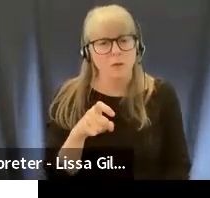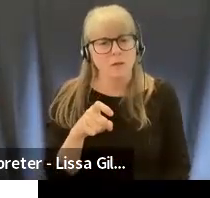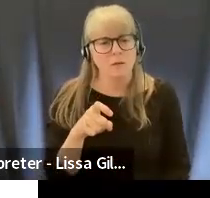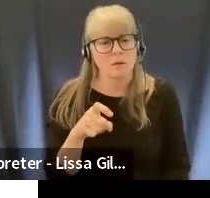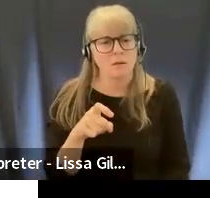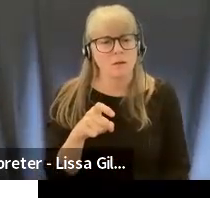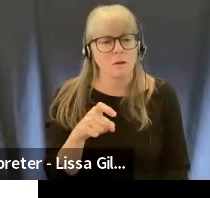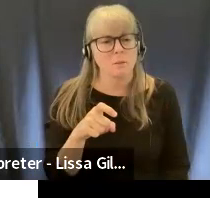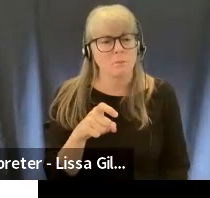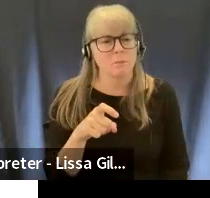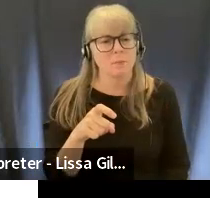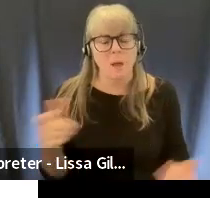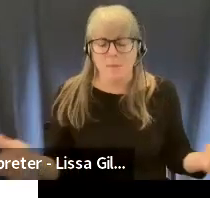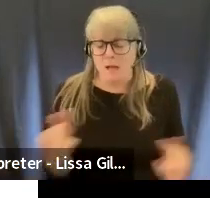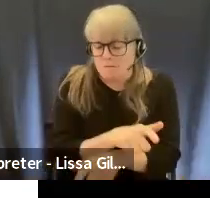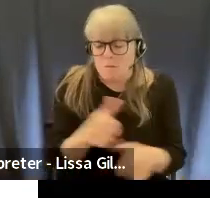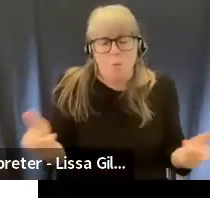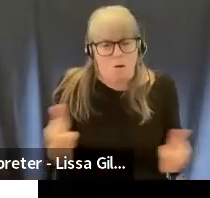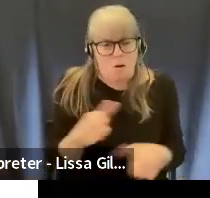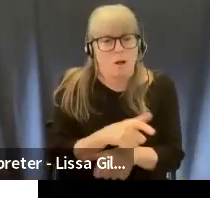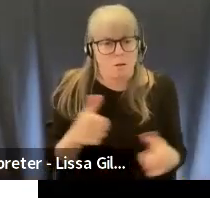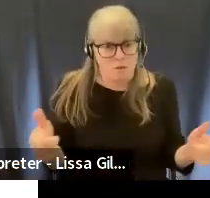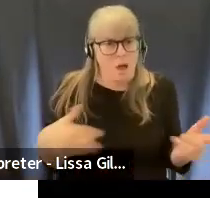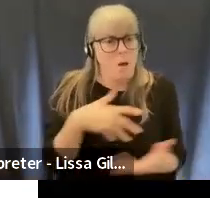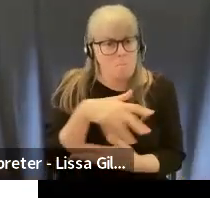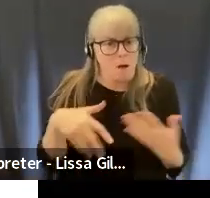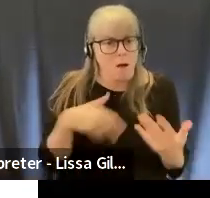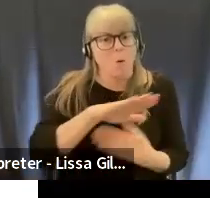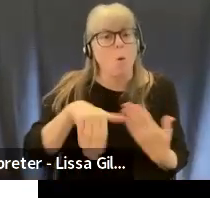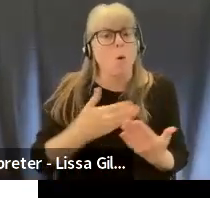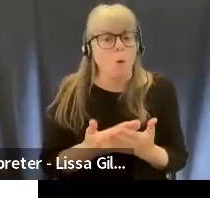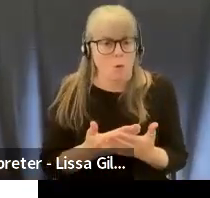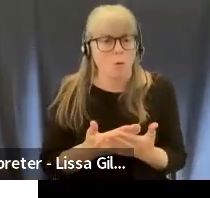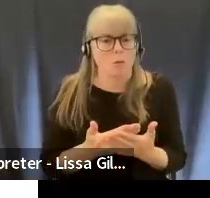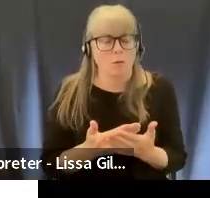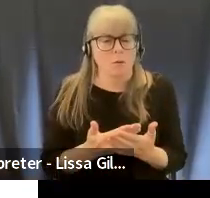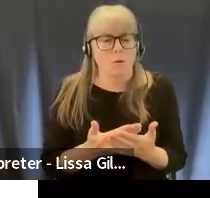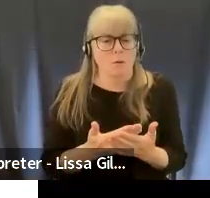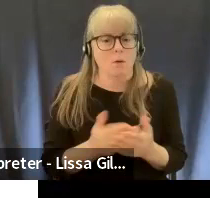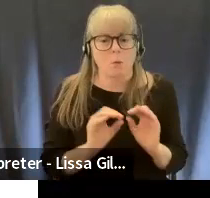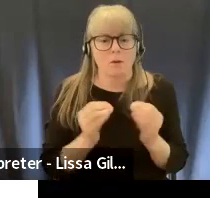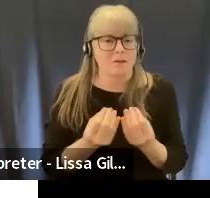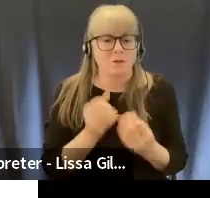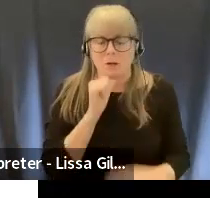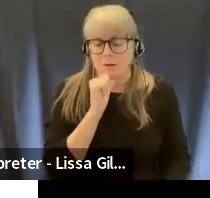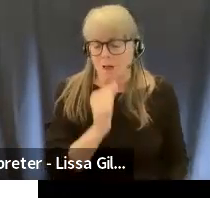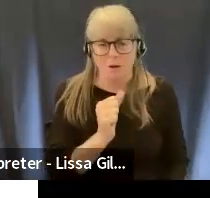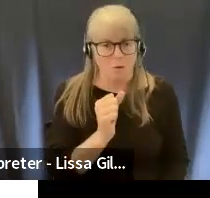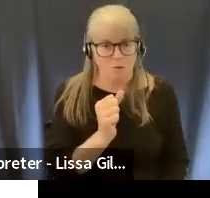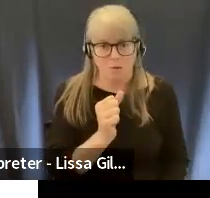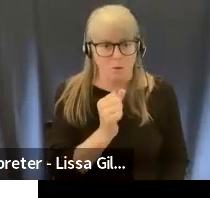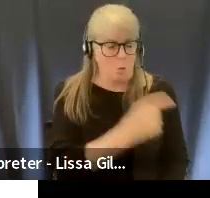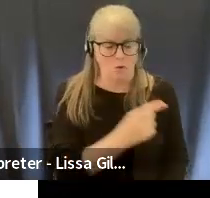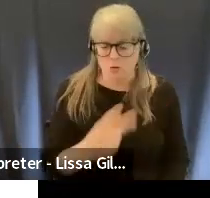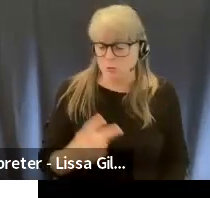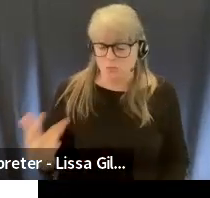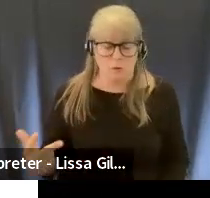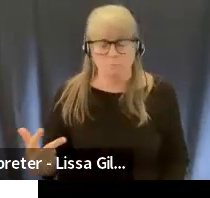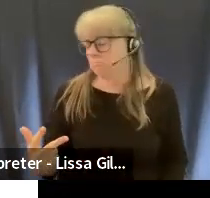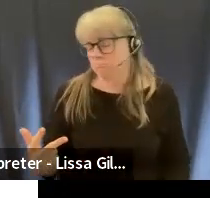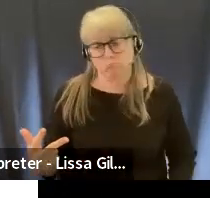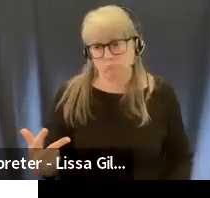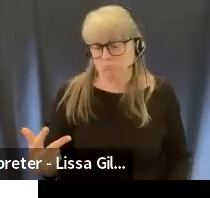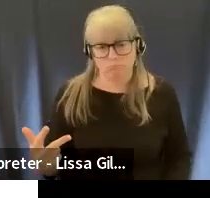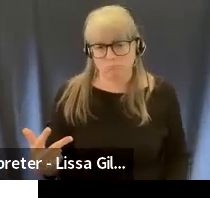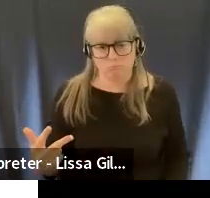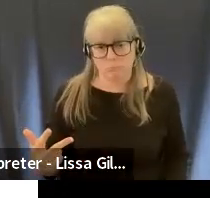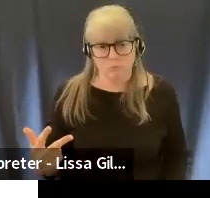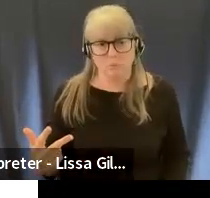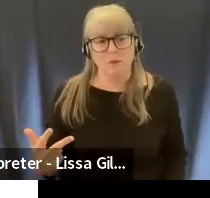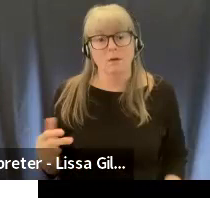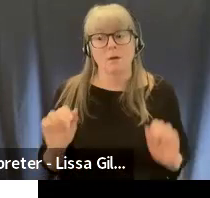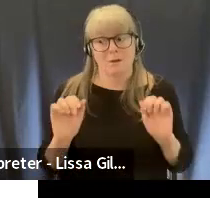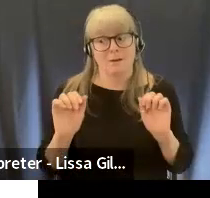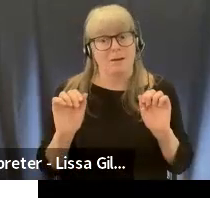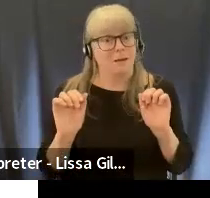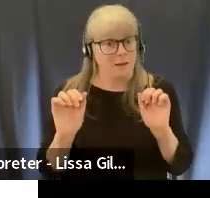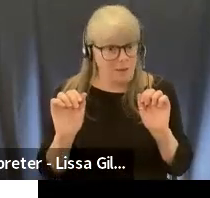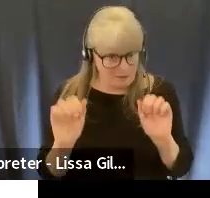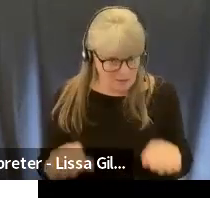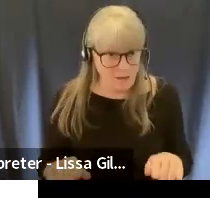Among all of these, organizations, because it isn't just a 1, 2, 3 step.